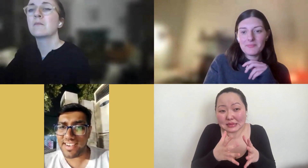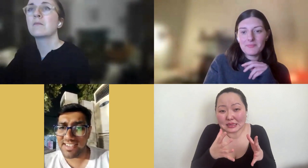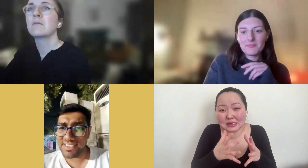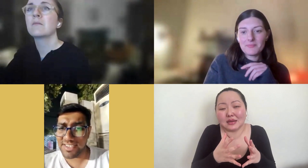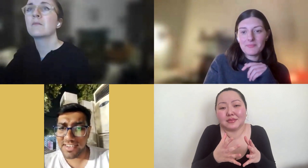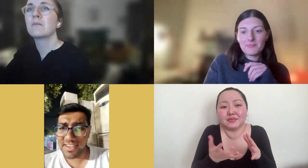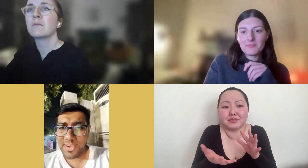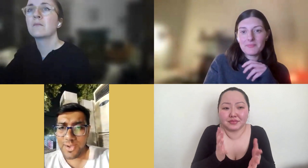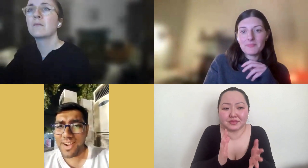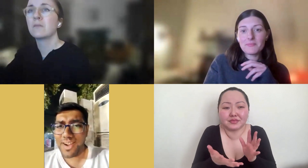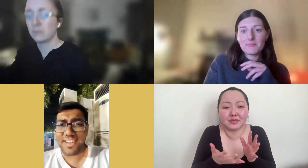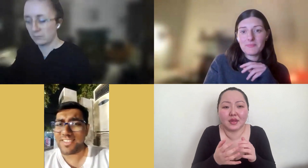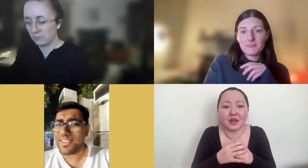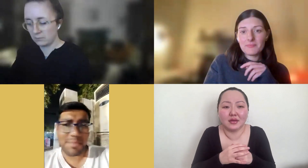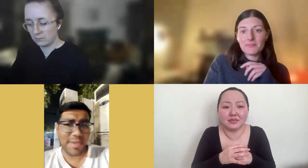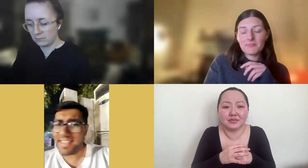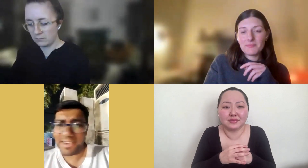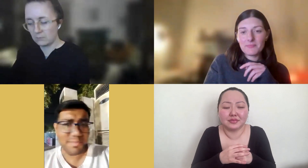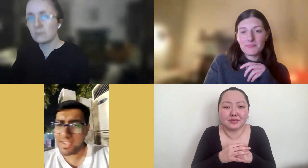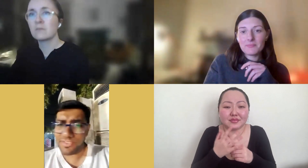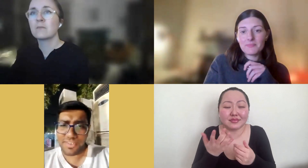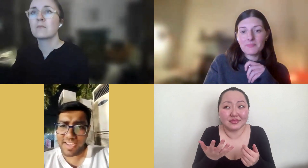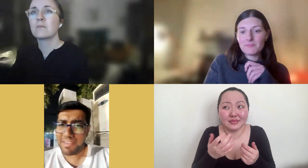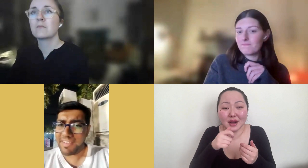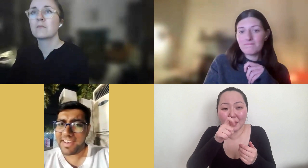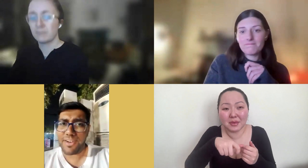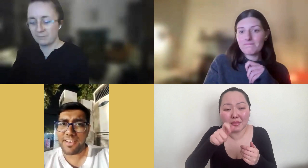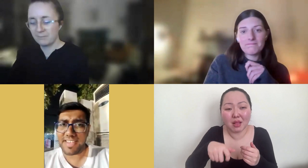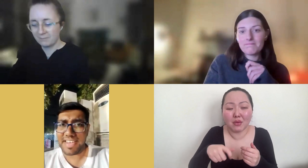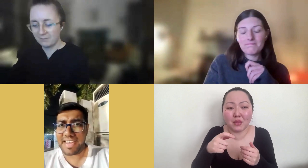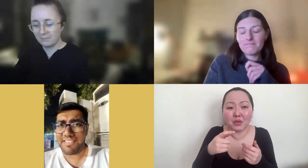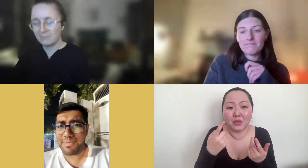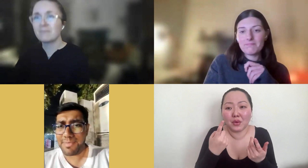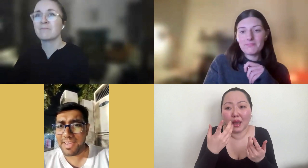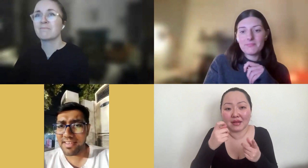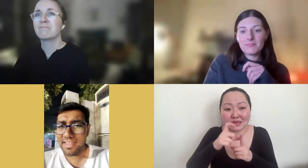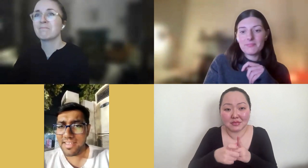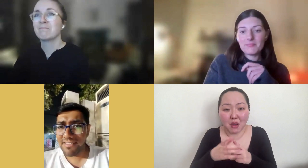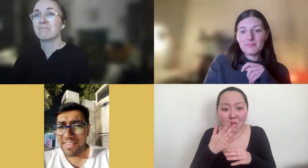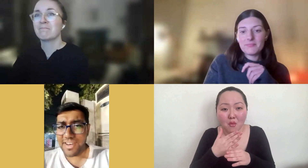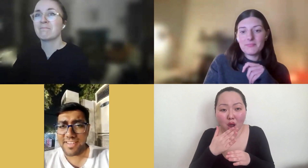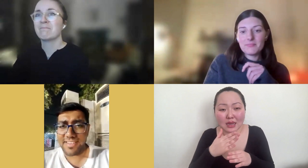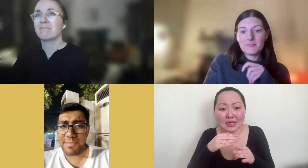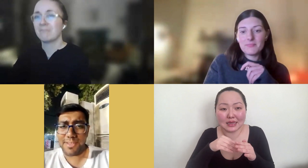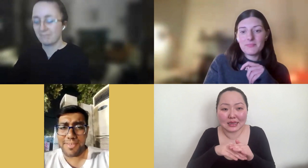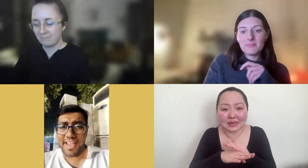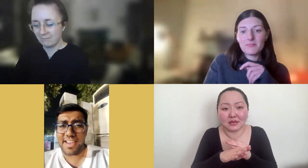art and culture, 1. does not pay that much, I will be very honest. I will be very honest about the